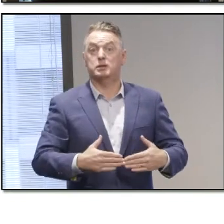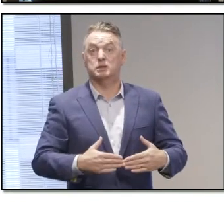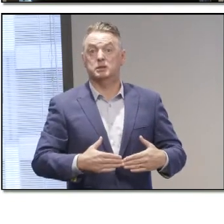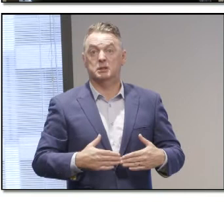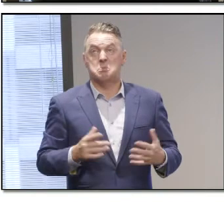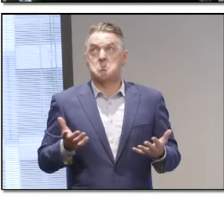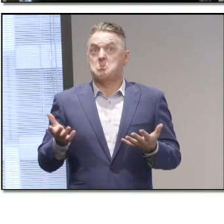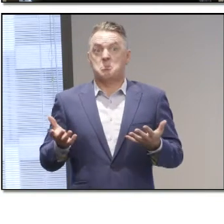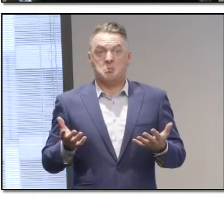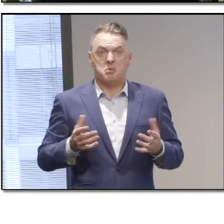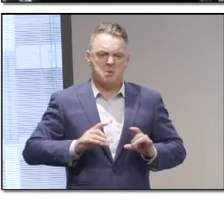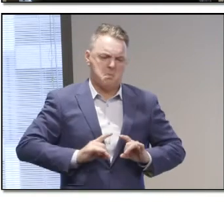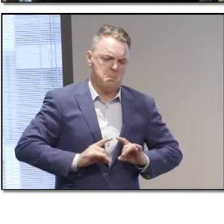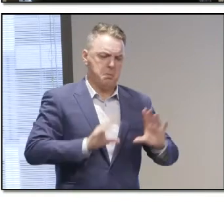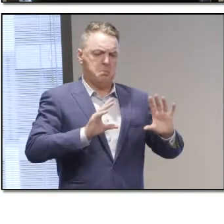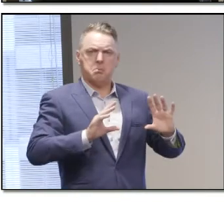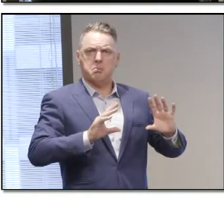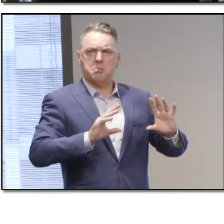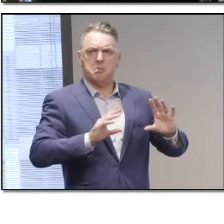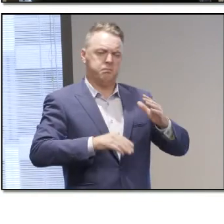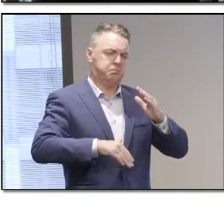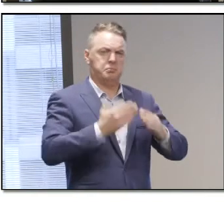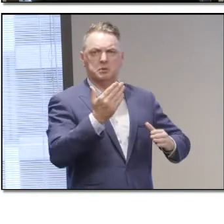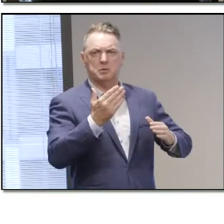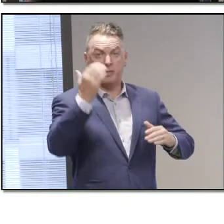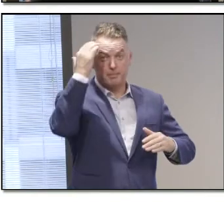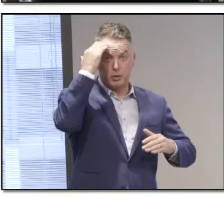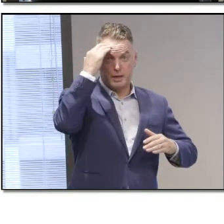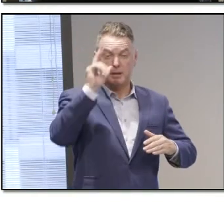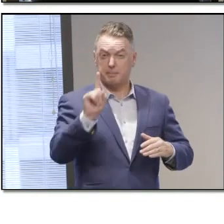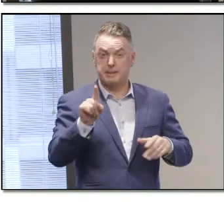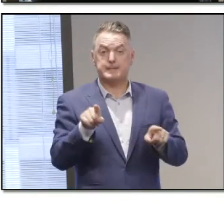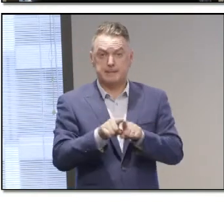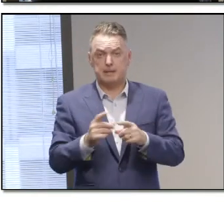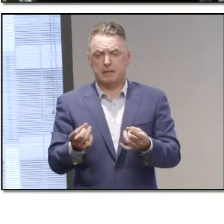on developing congenital abnormalities in the brain whereas that same exposure in week 7 or 8